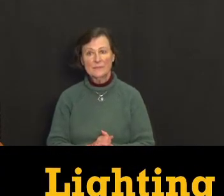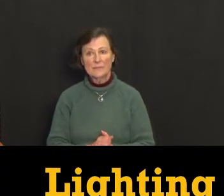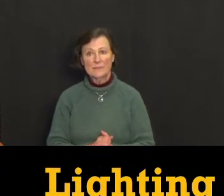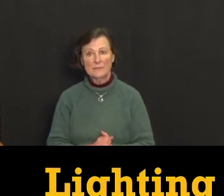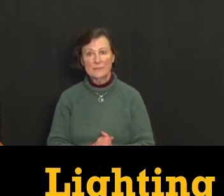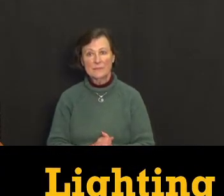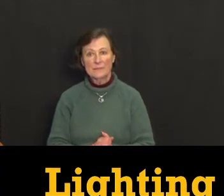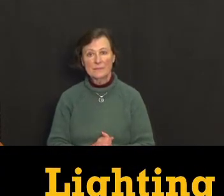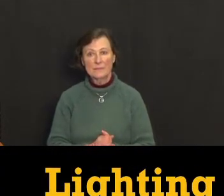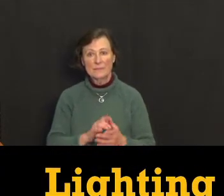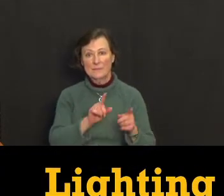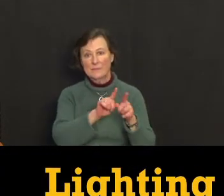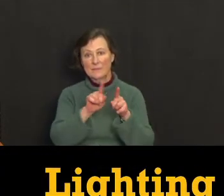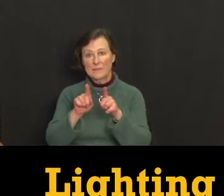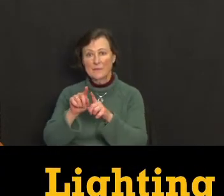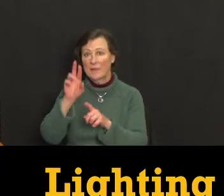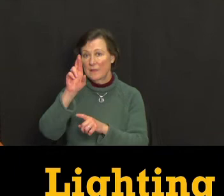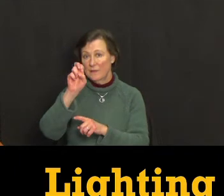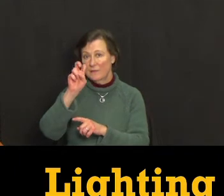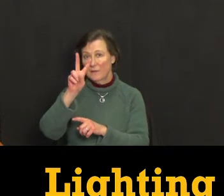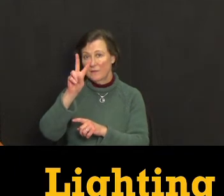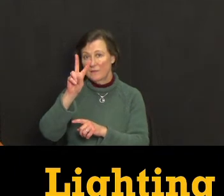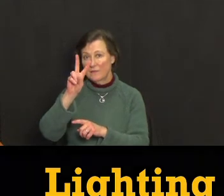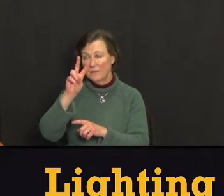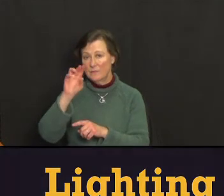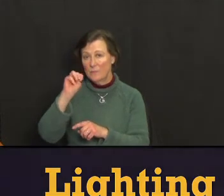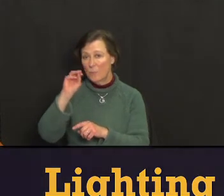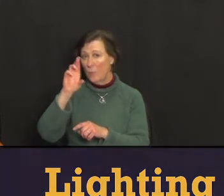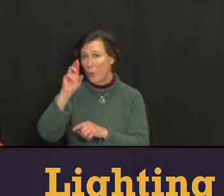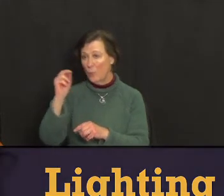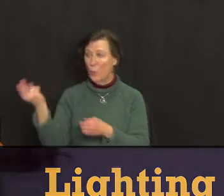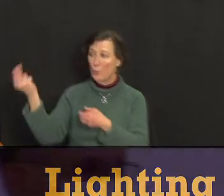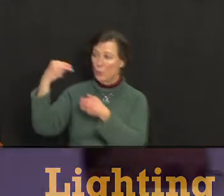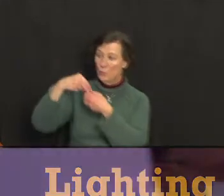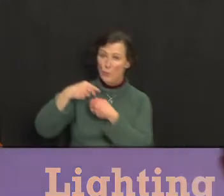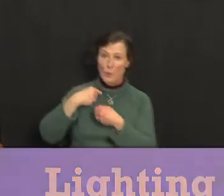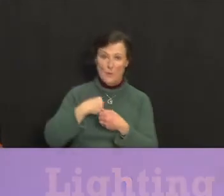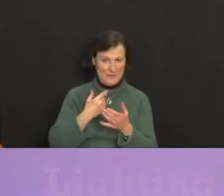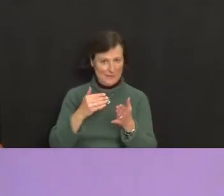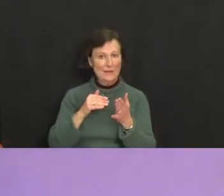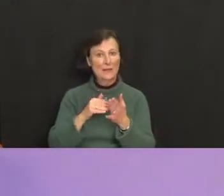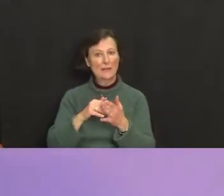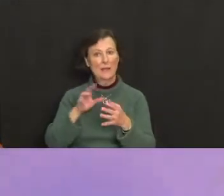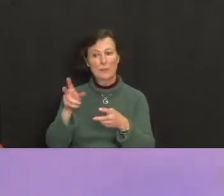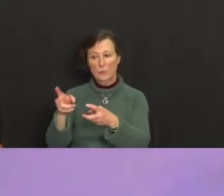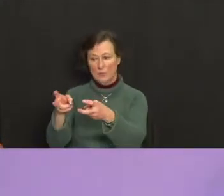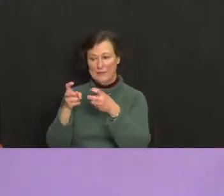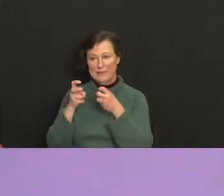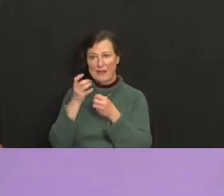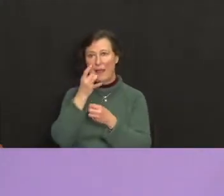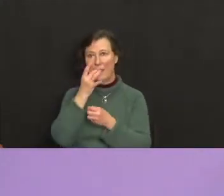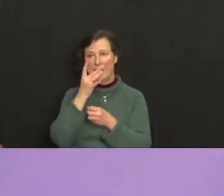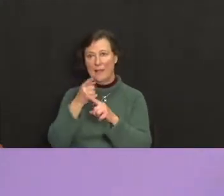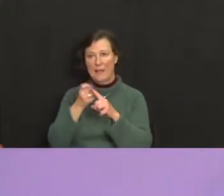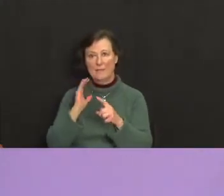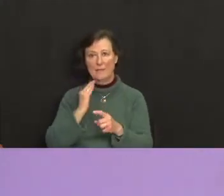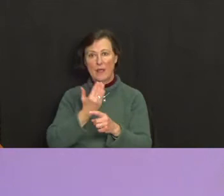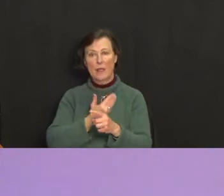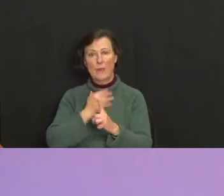As Reverend Moro joins me once again we take the light from our Chalice lighting the Social